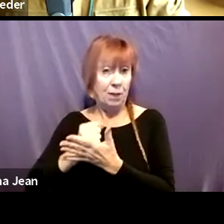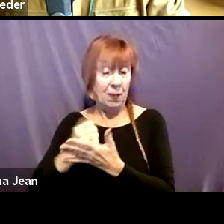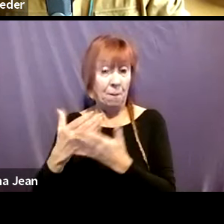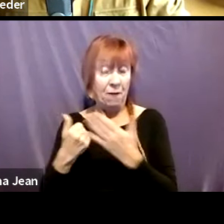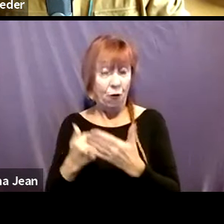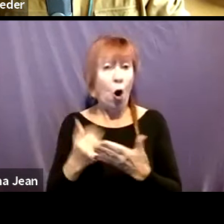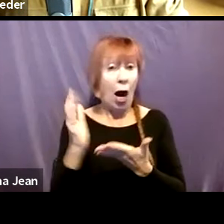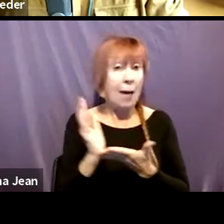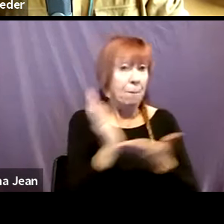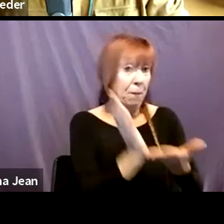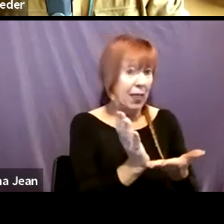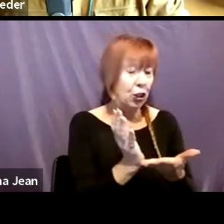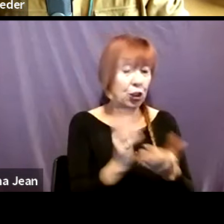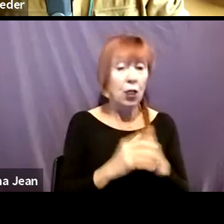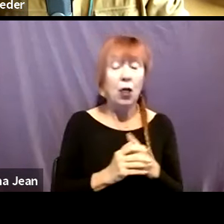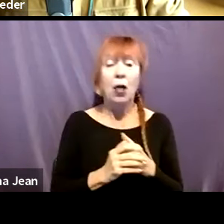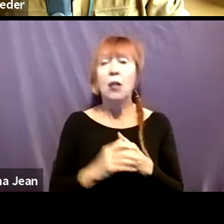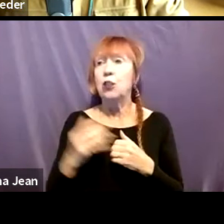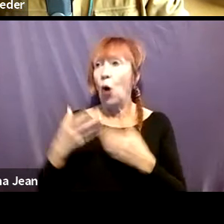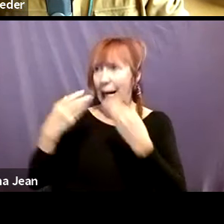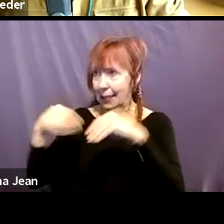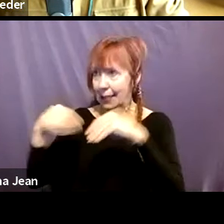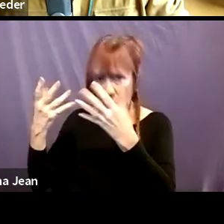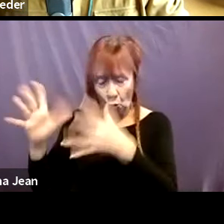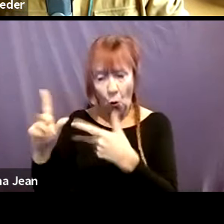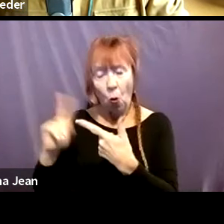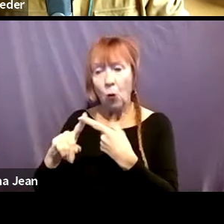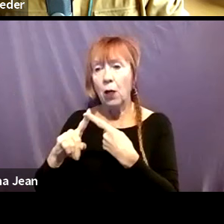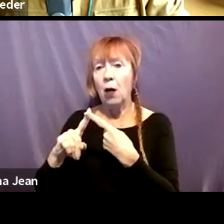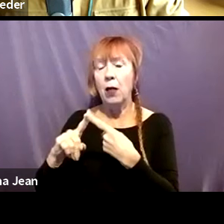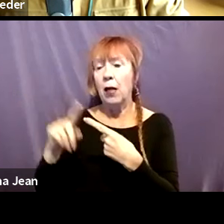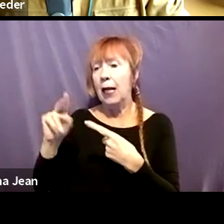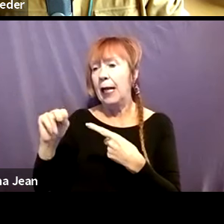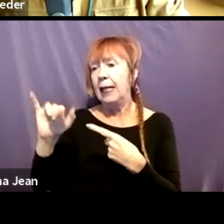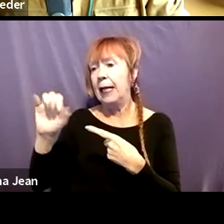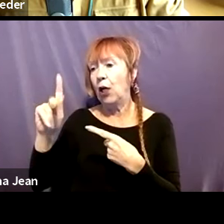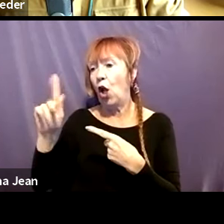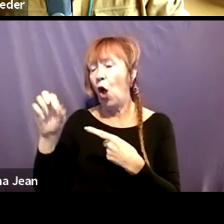and so I had sold a script to Nickelodeon, Starz,